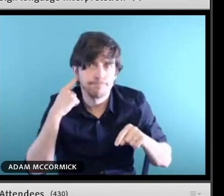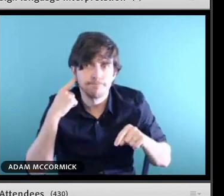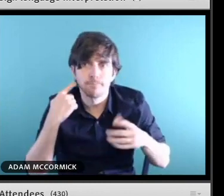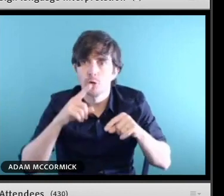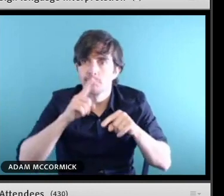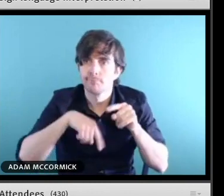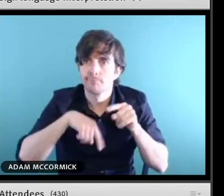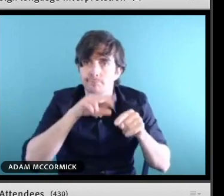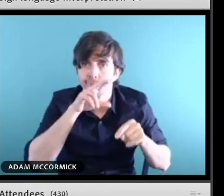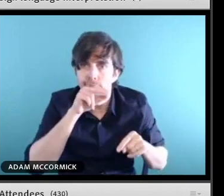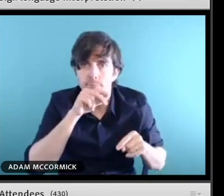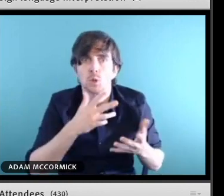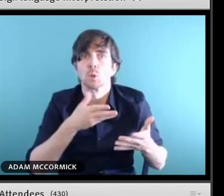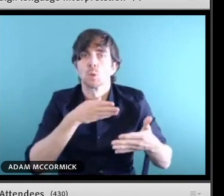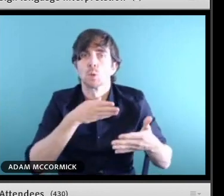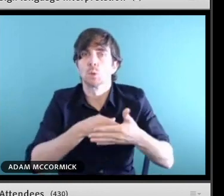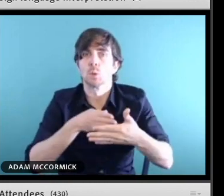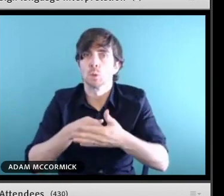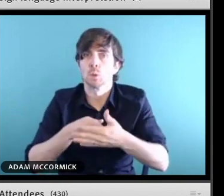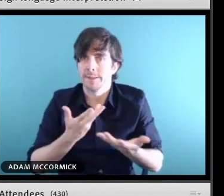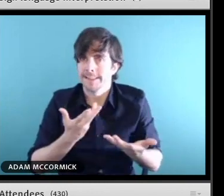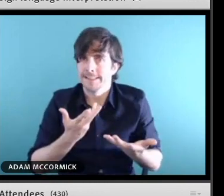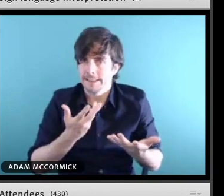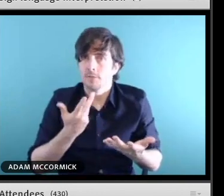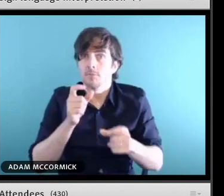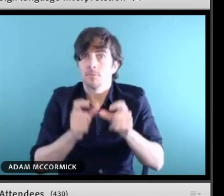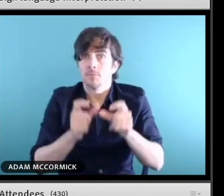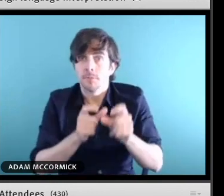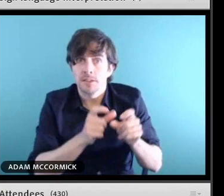told us most of the people especially those in rural areas wouldn't ‑‑ most wouldn't